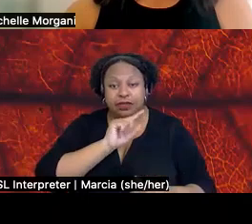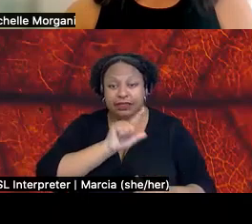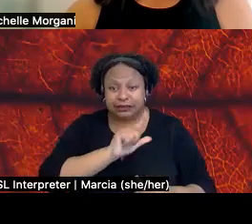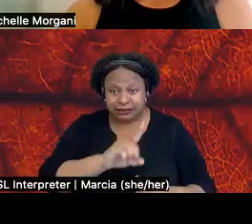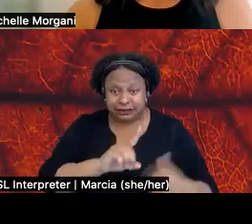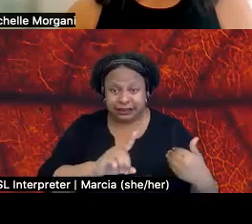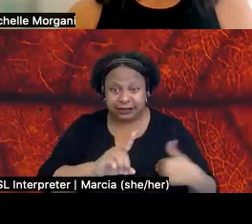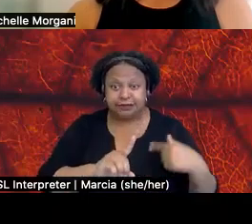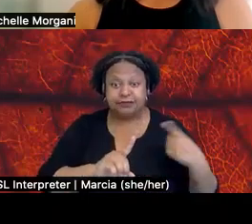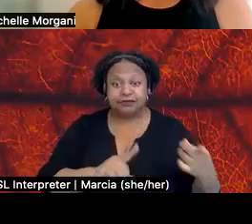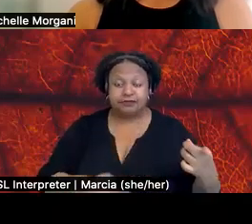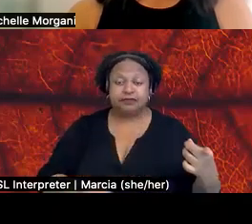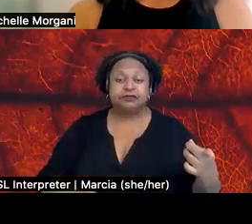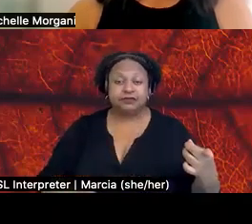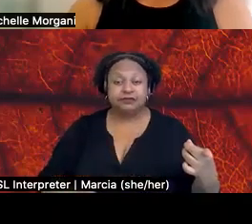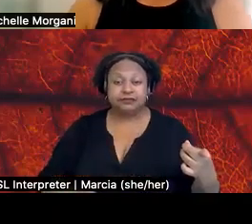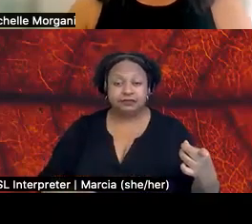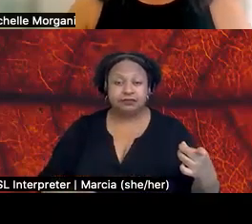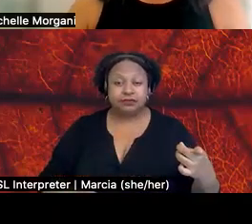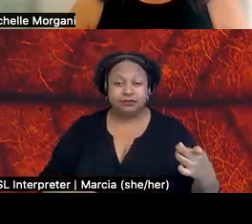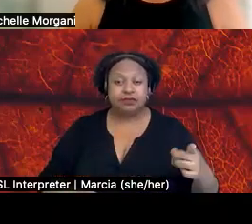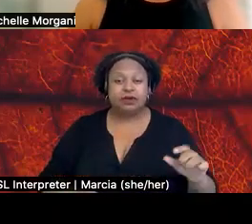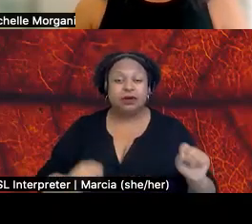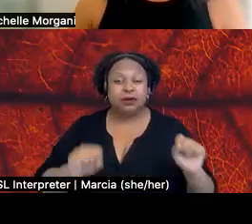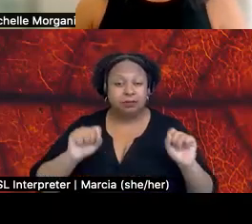you can get a lot of different issues happening.